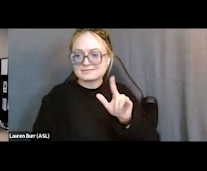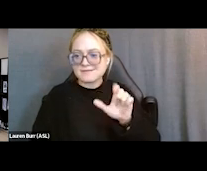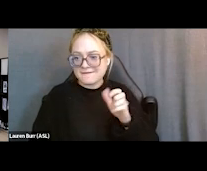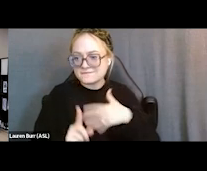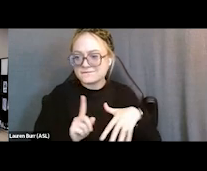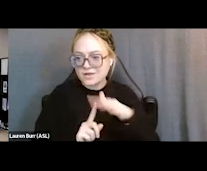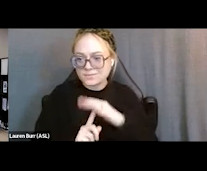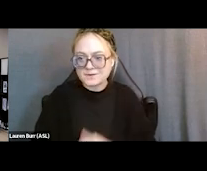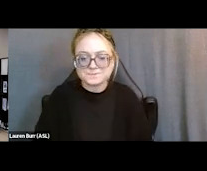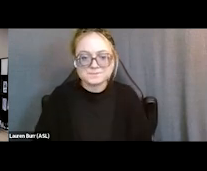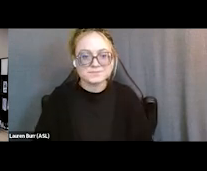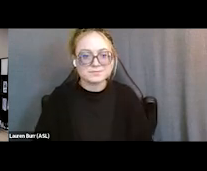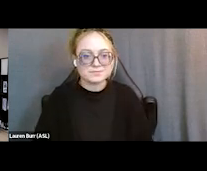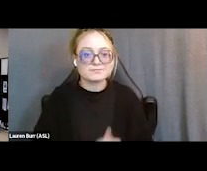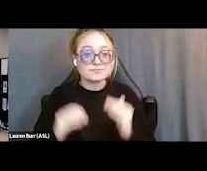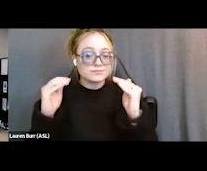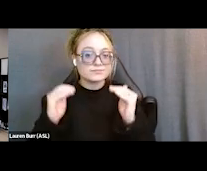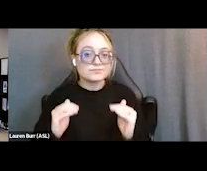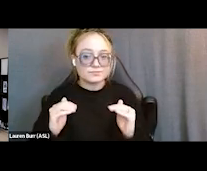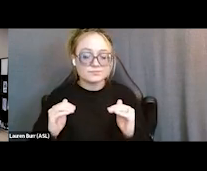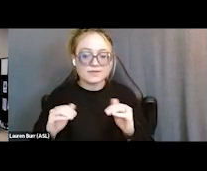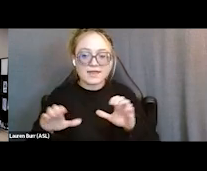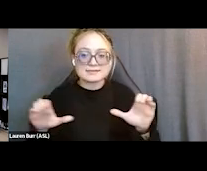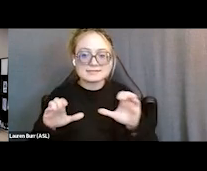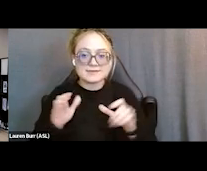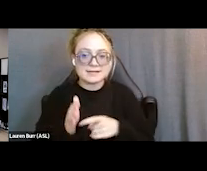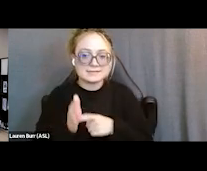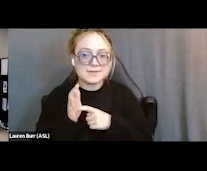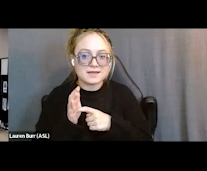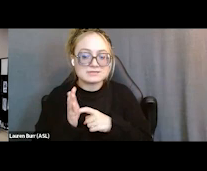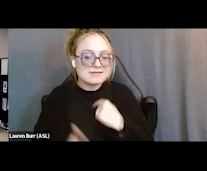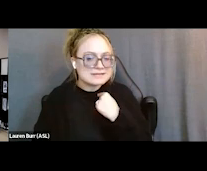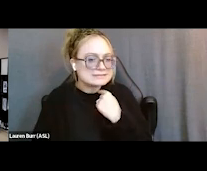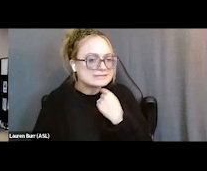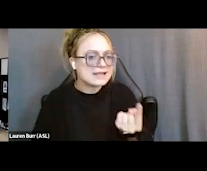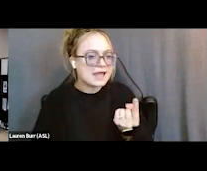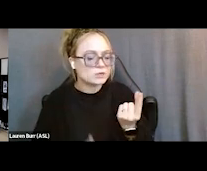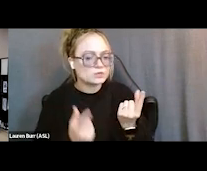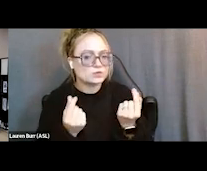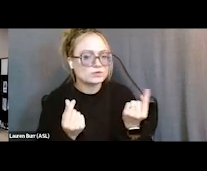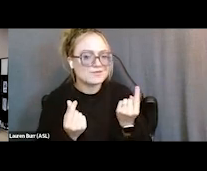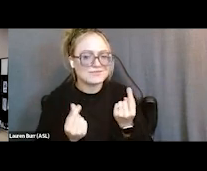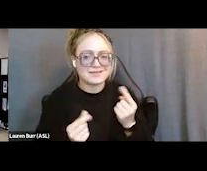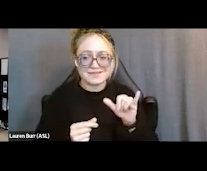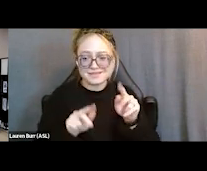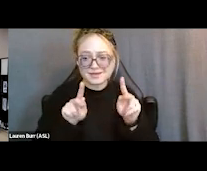Okay. Activity demands. So telling someone to do something when they don't want to or don't necessarily need to,